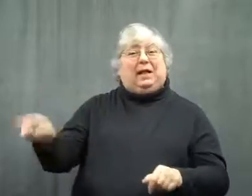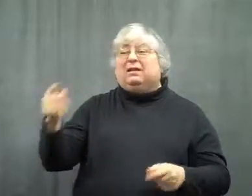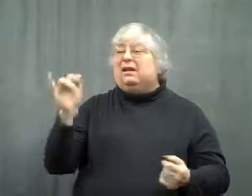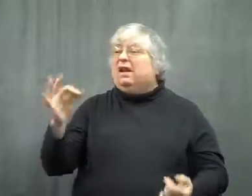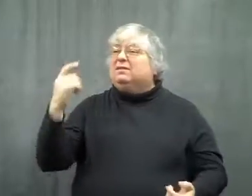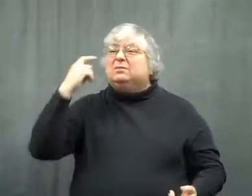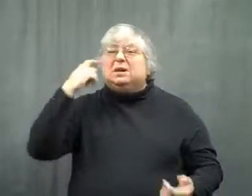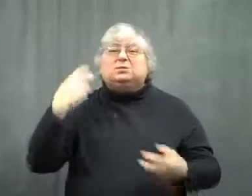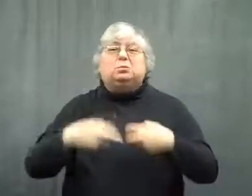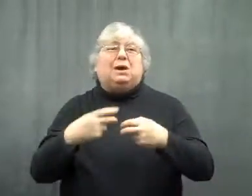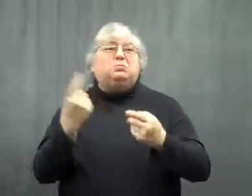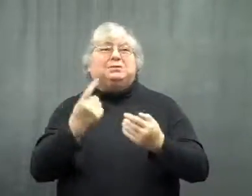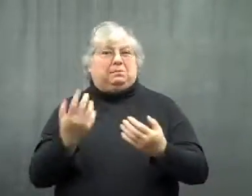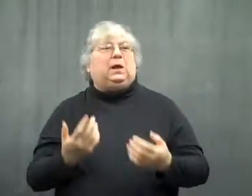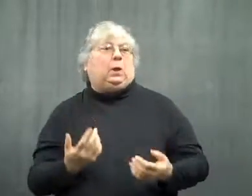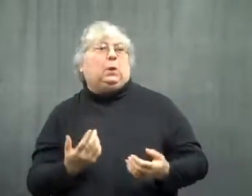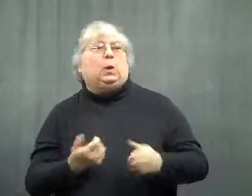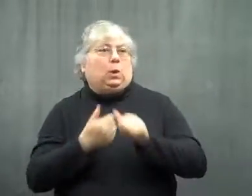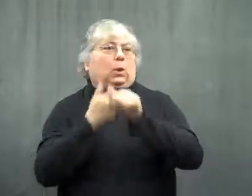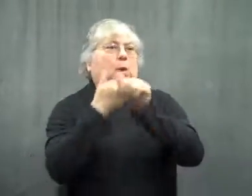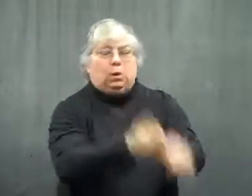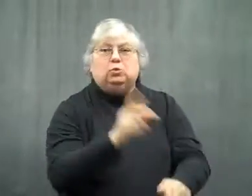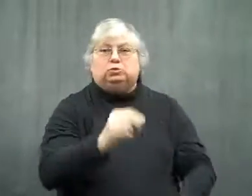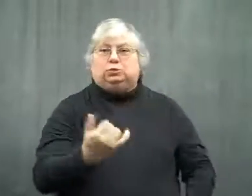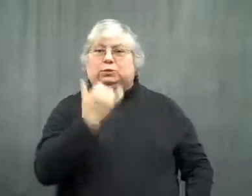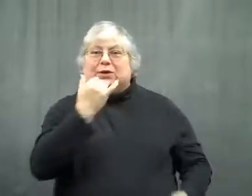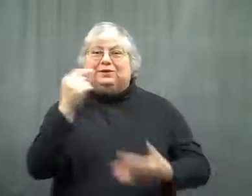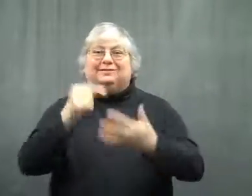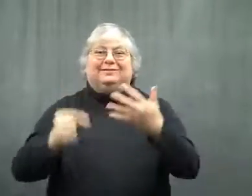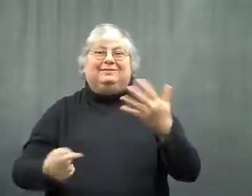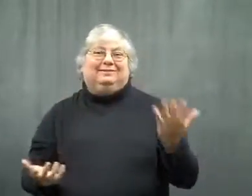who is mentally imbalanced to do the wrong thing.